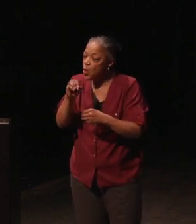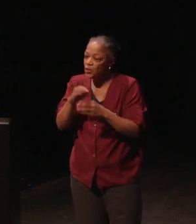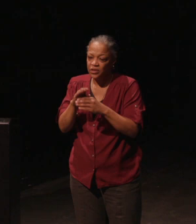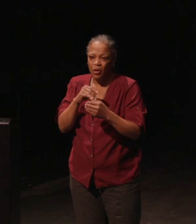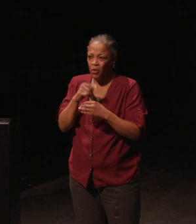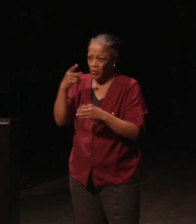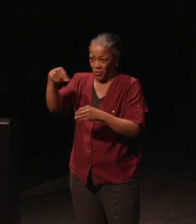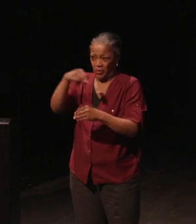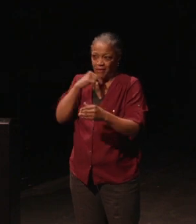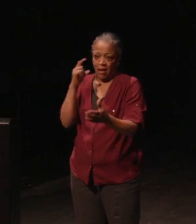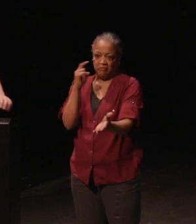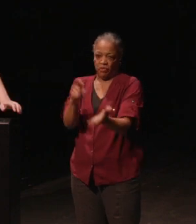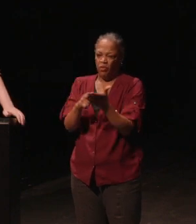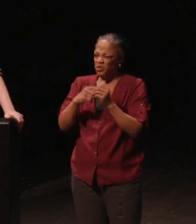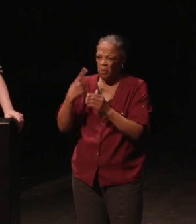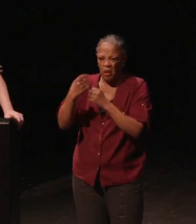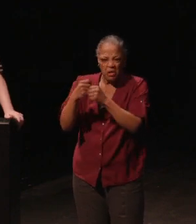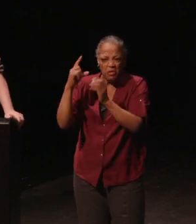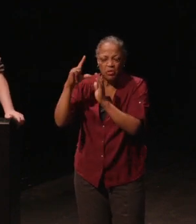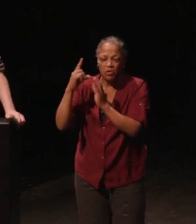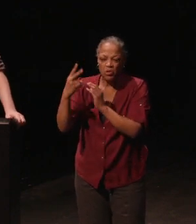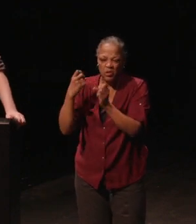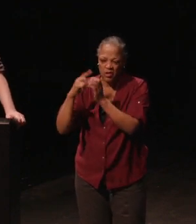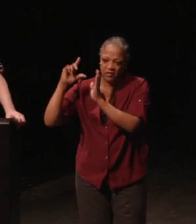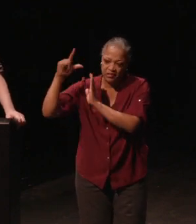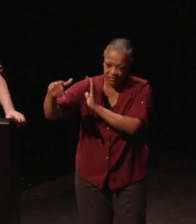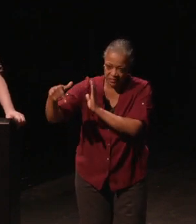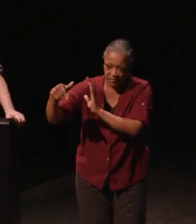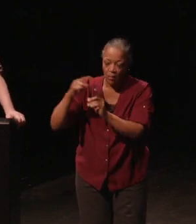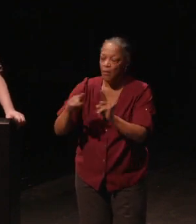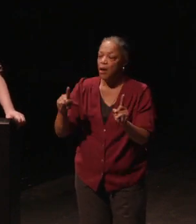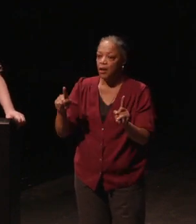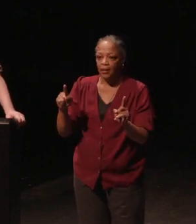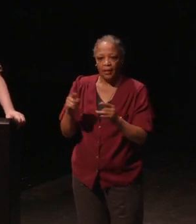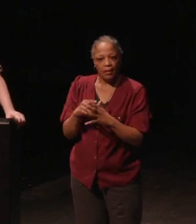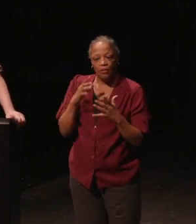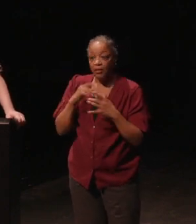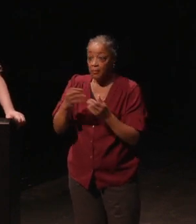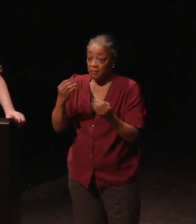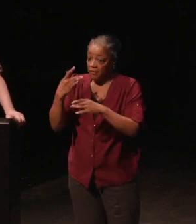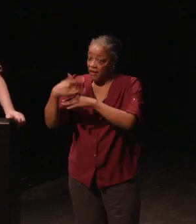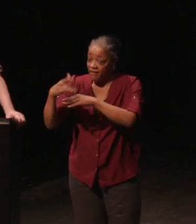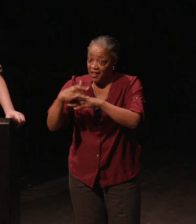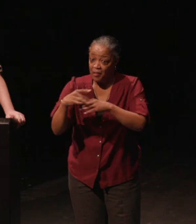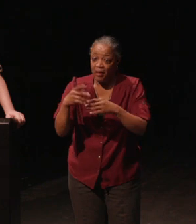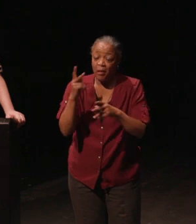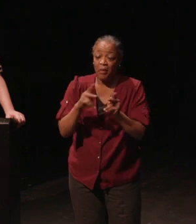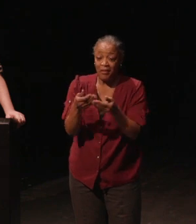felt for another year or two down the line, but there is quite a bit. There is the available public face so, I was going to talk through a